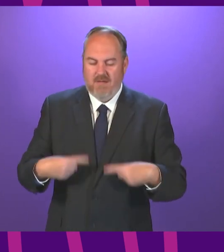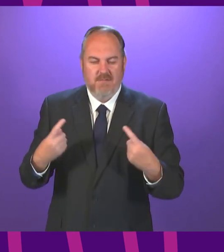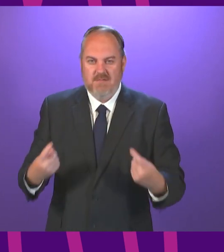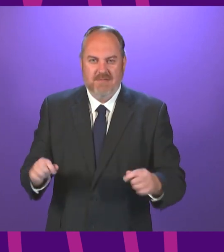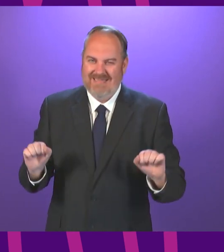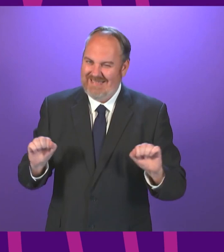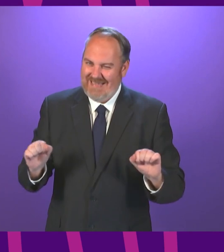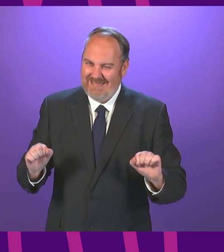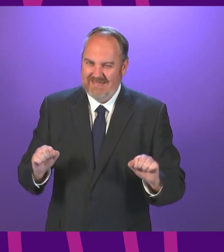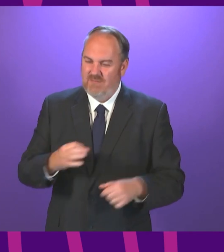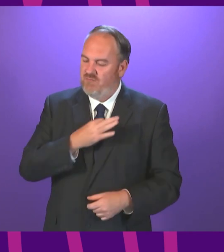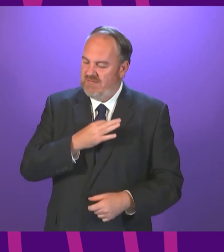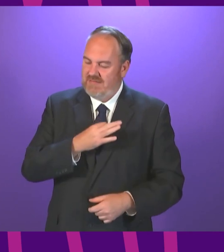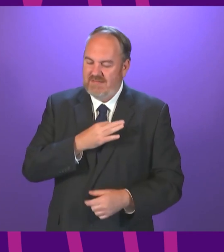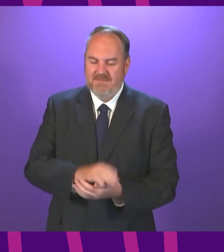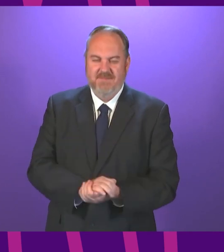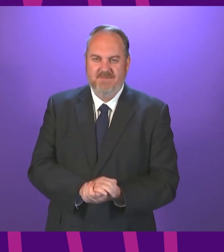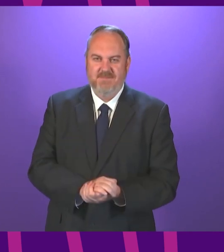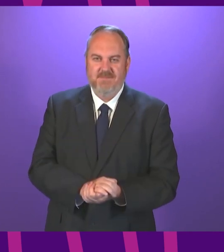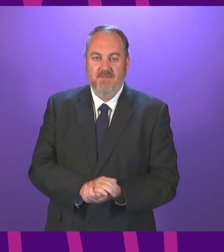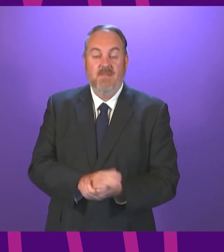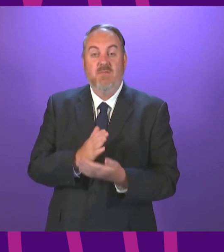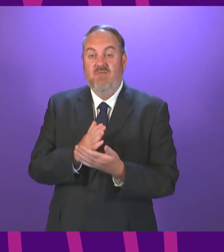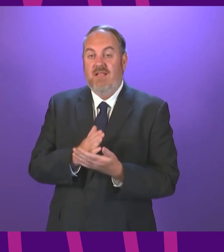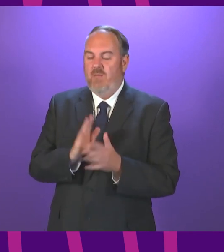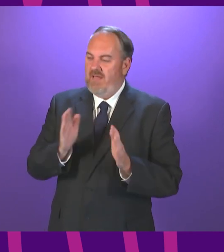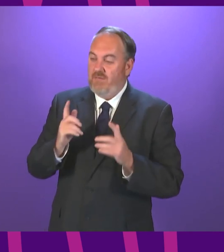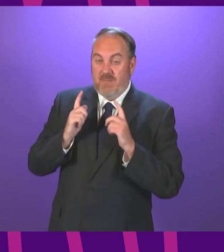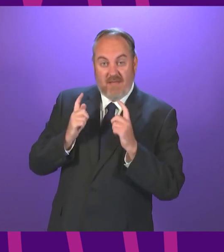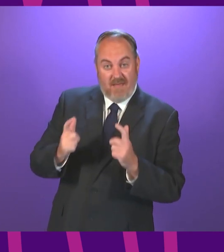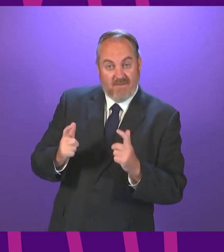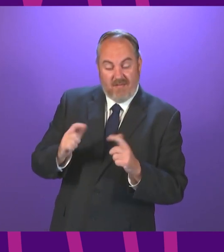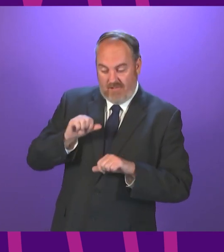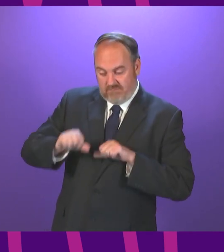can gather together outdoors. However, at this stage we intend, for precautionary reasons, to